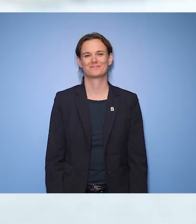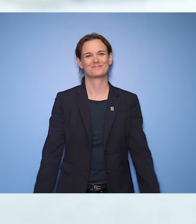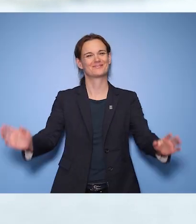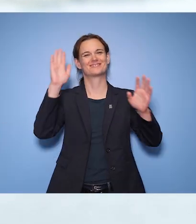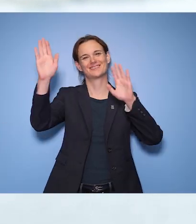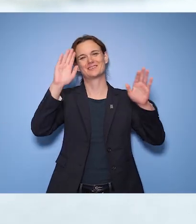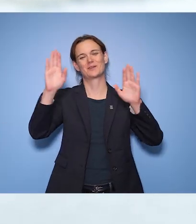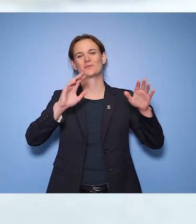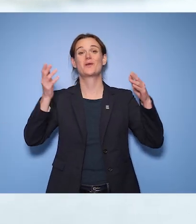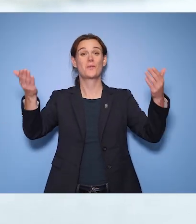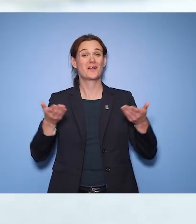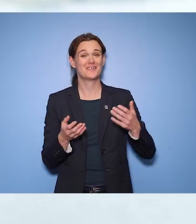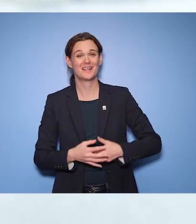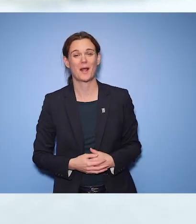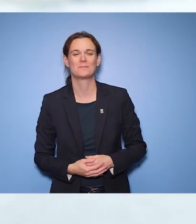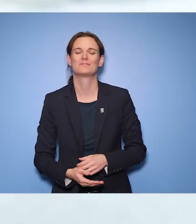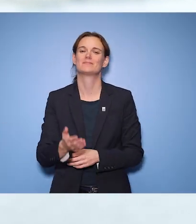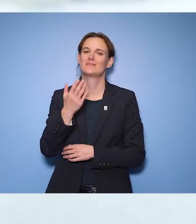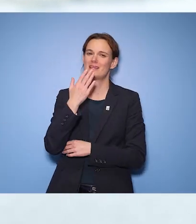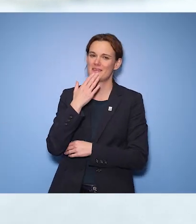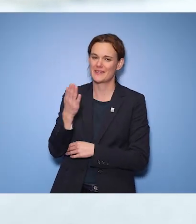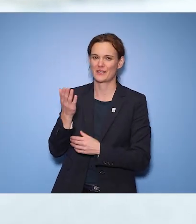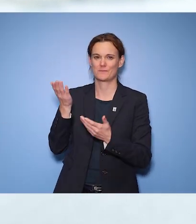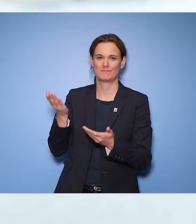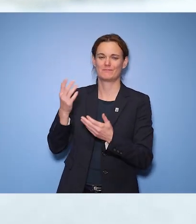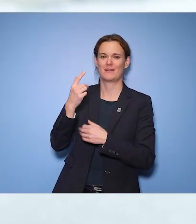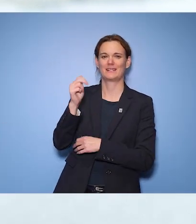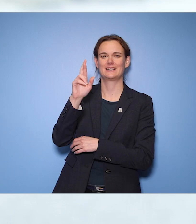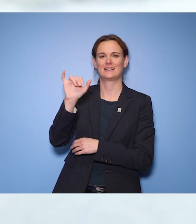Hello everyone and welcome. Thank you very much to elder Gary Joseph, the Elder-in-Residence